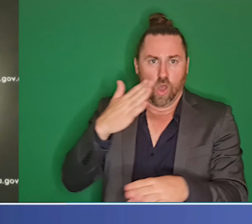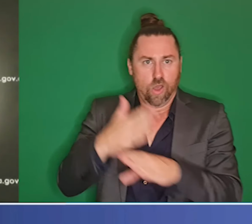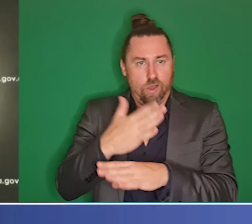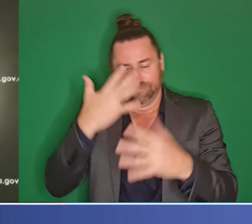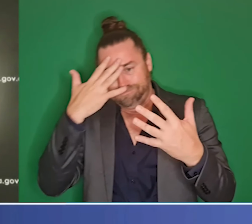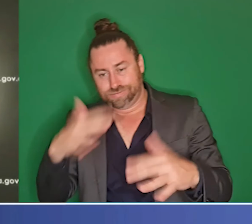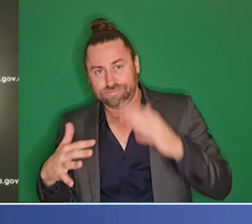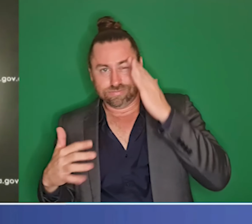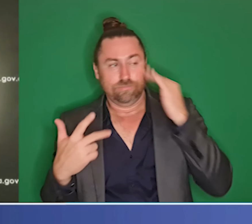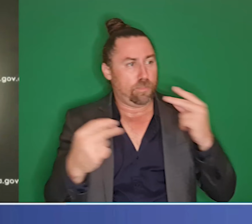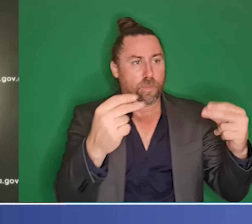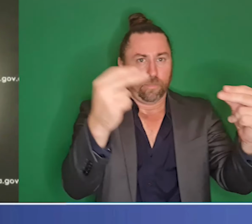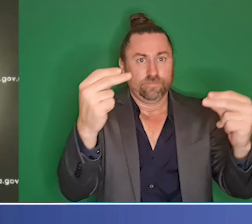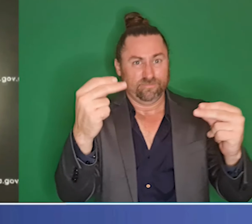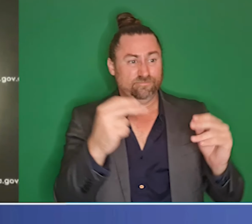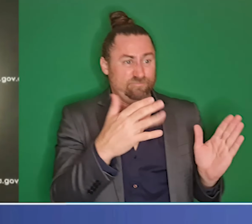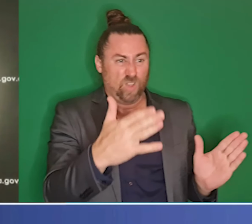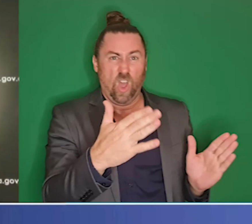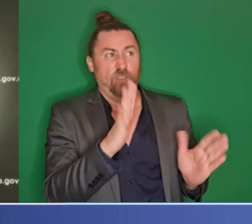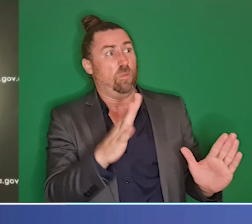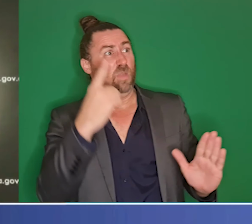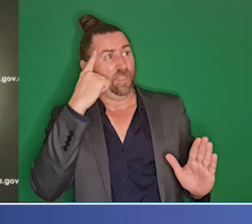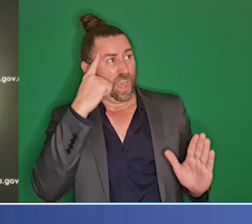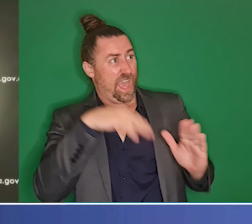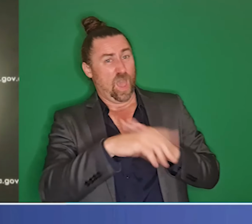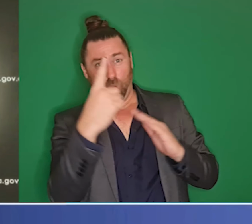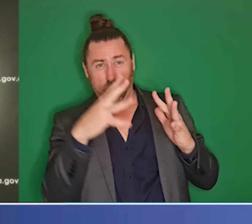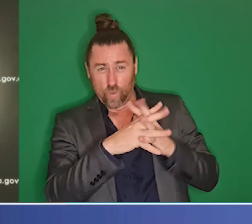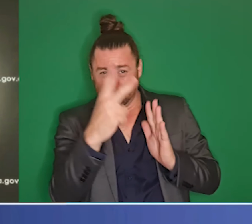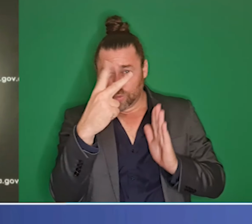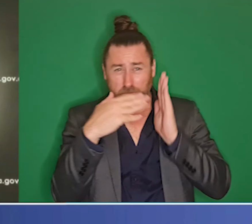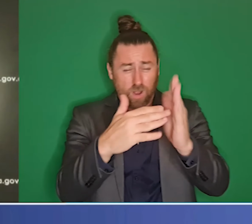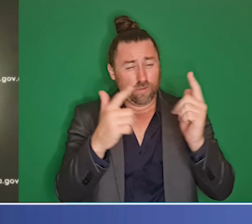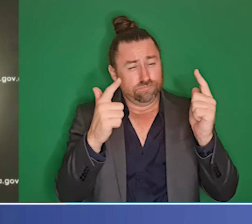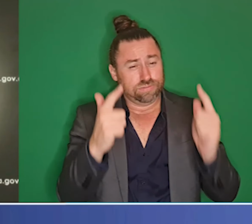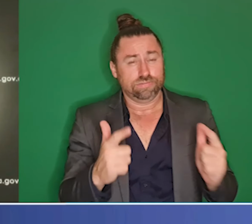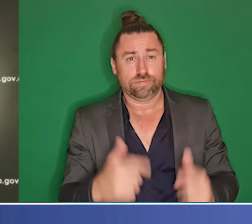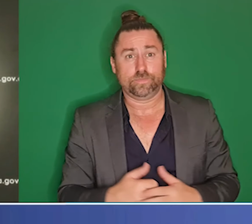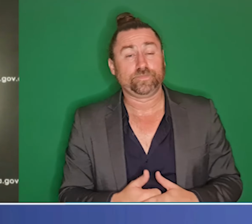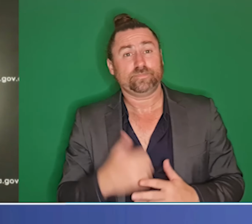on a rolling seven day basis over the coming days. And that's with staff that are furloughed,